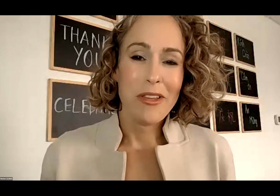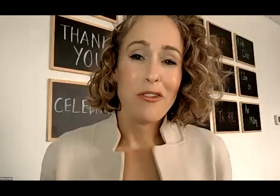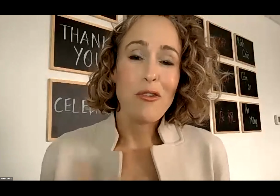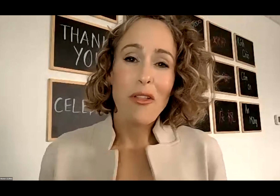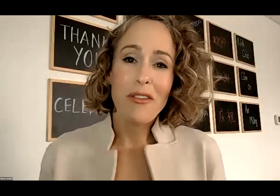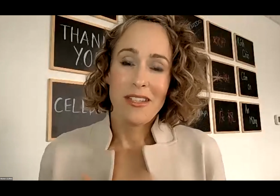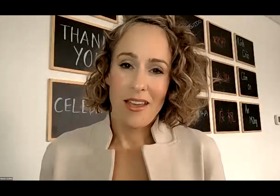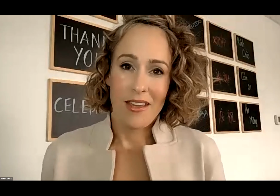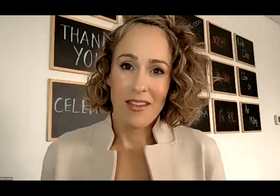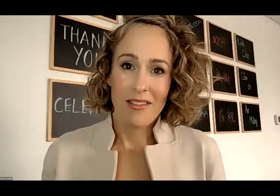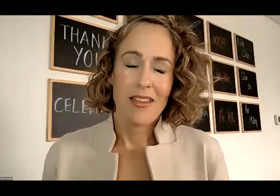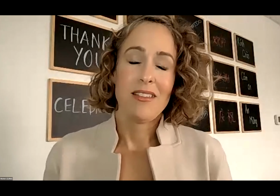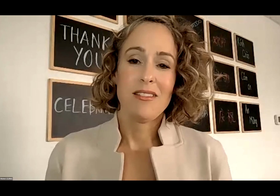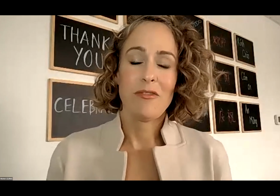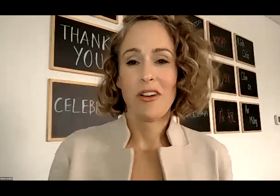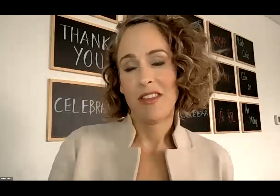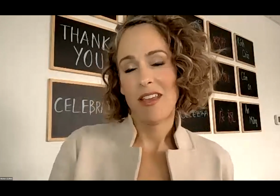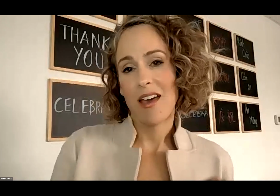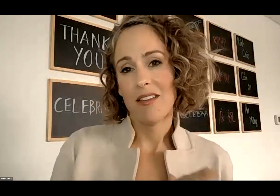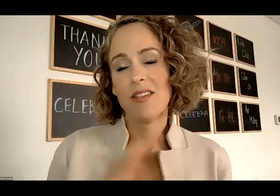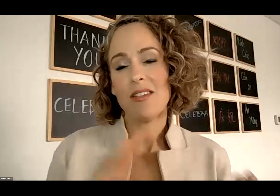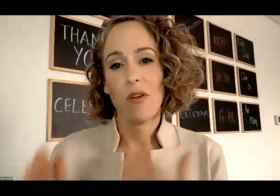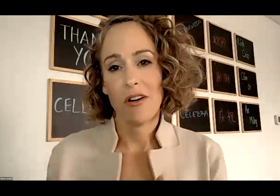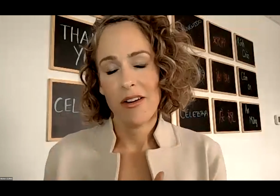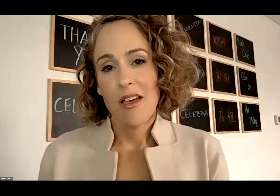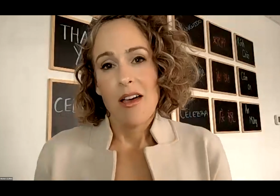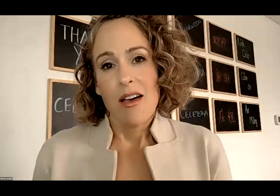But the goal of today is for at the end of this hour